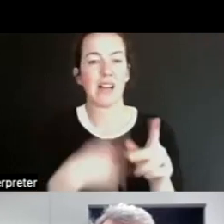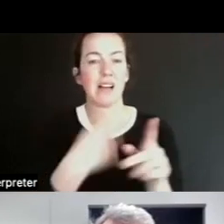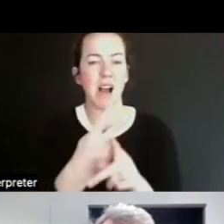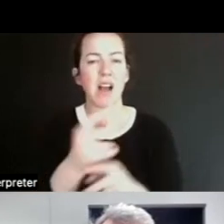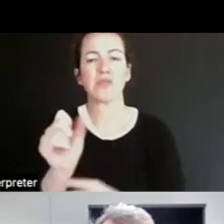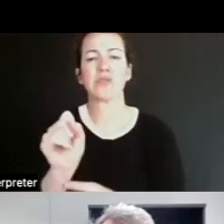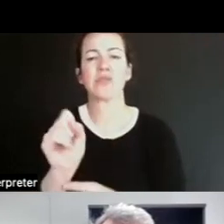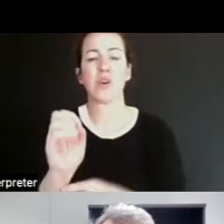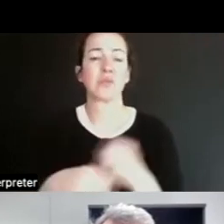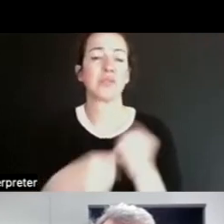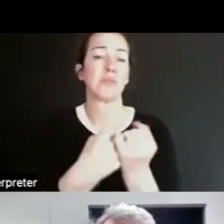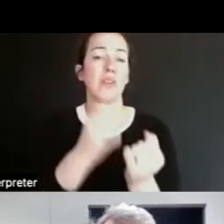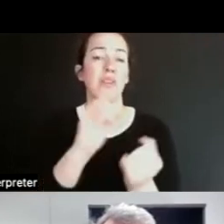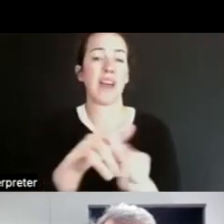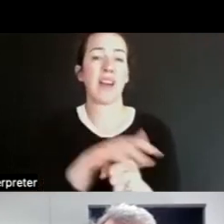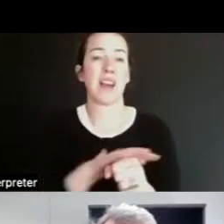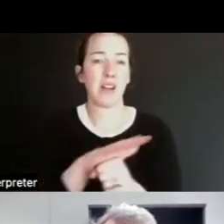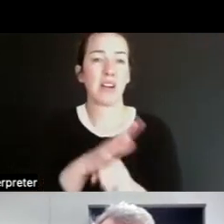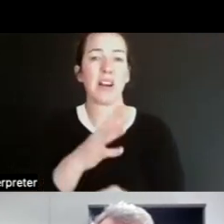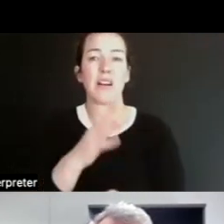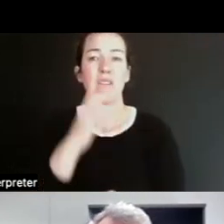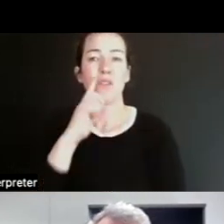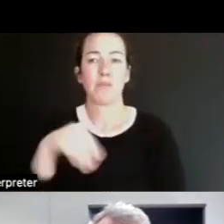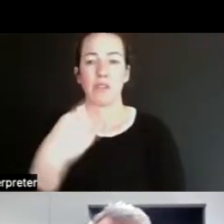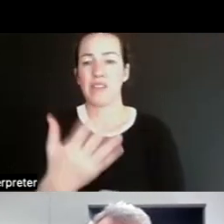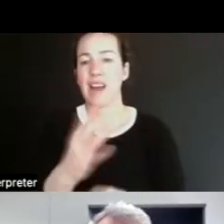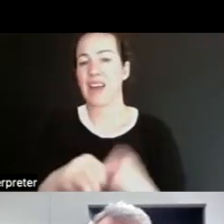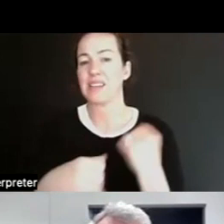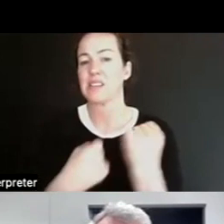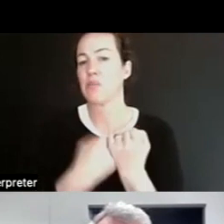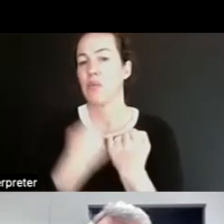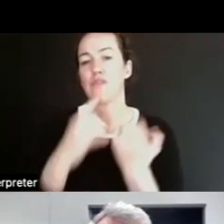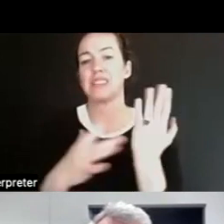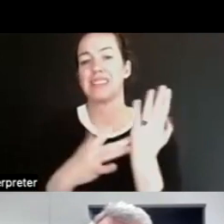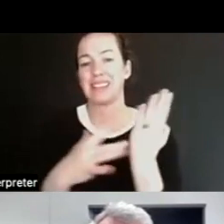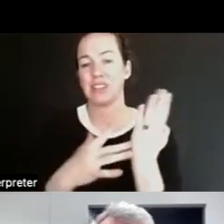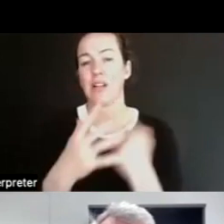supporting and that. Area had provide that support on the technical side and then the broader sort of